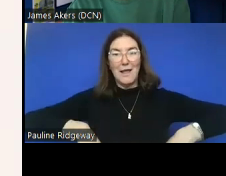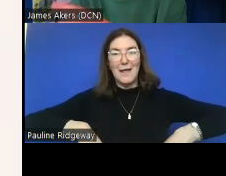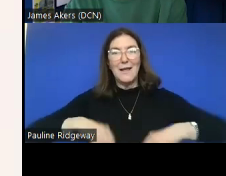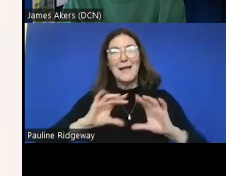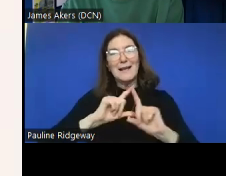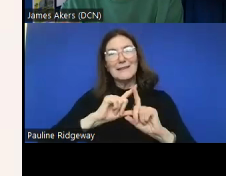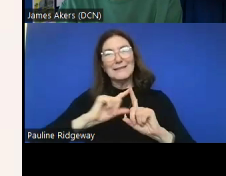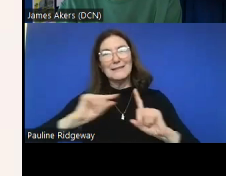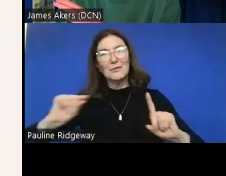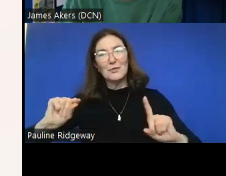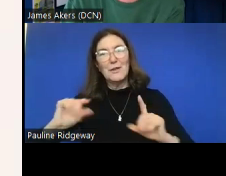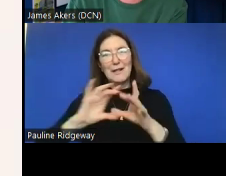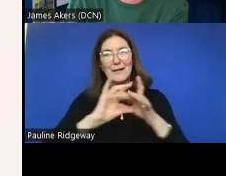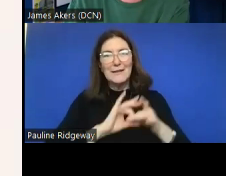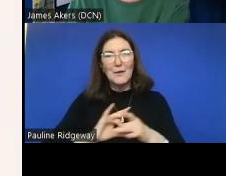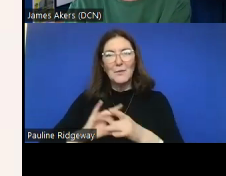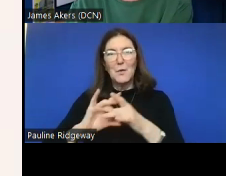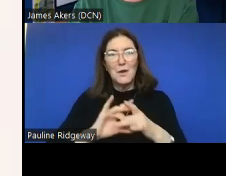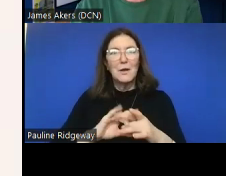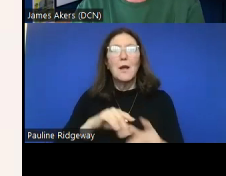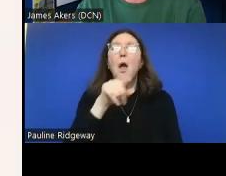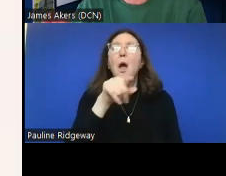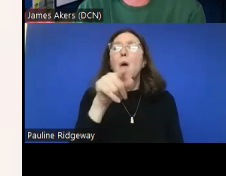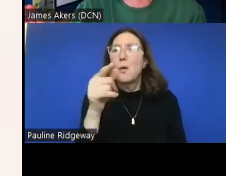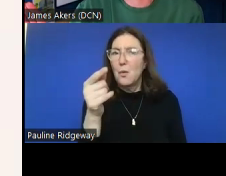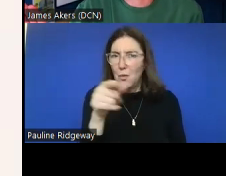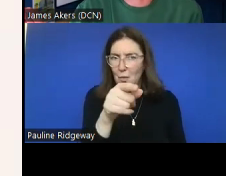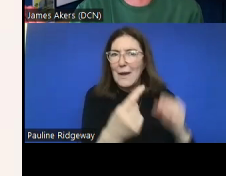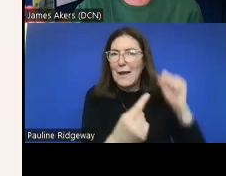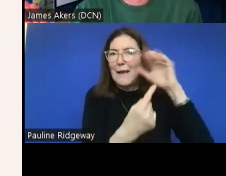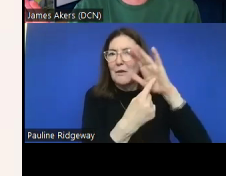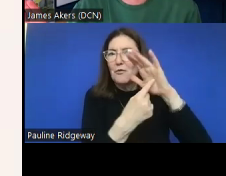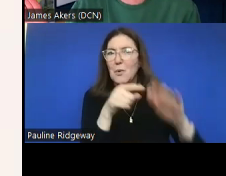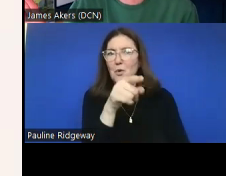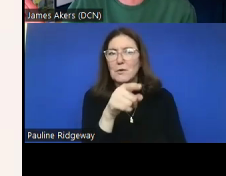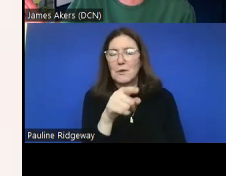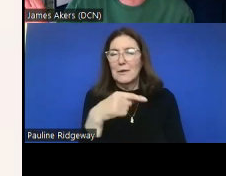There's a few different things. This is really important, sorry. Just going to talk about this before we go on,